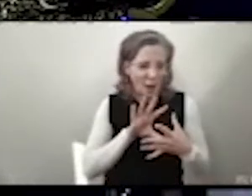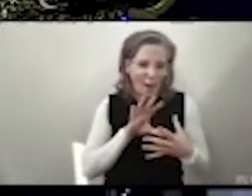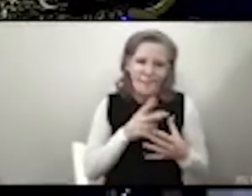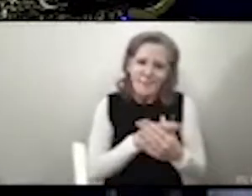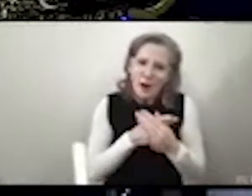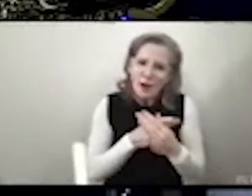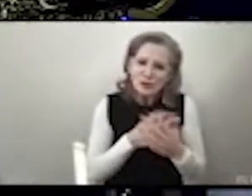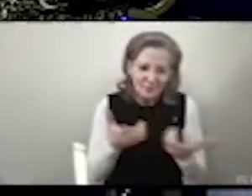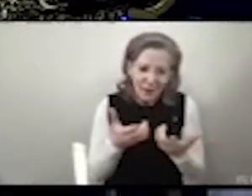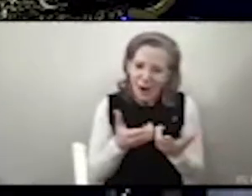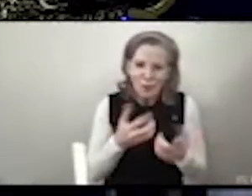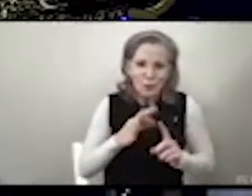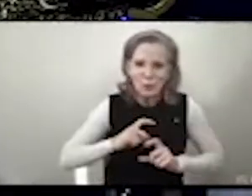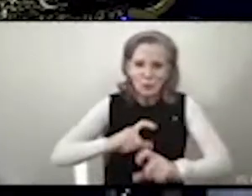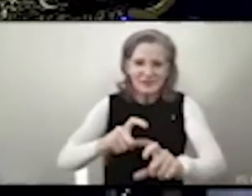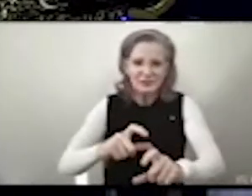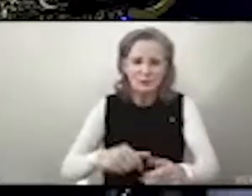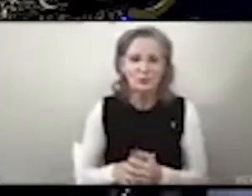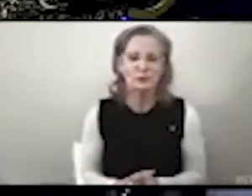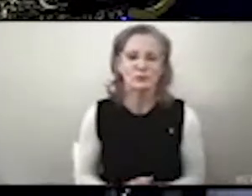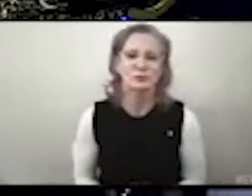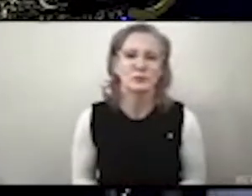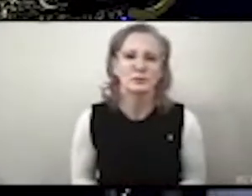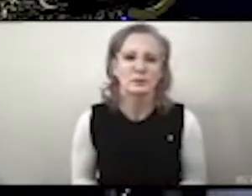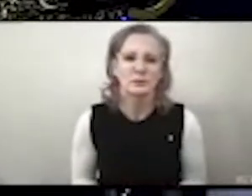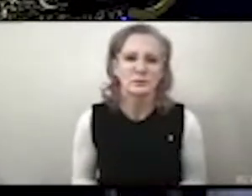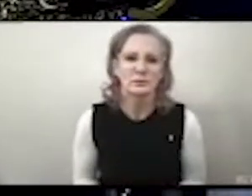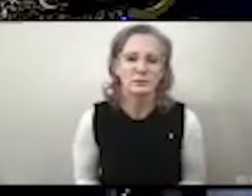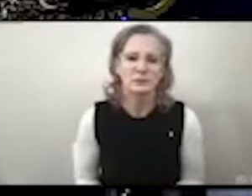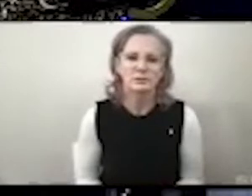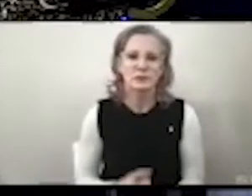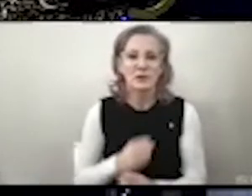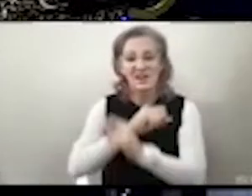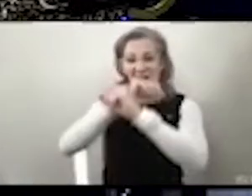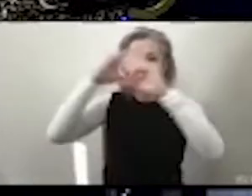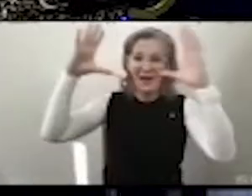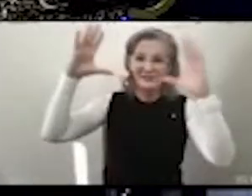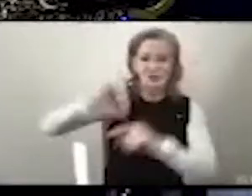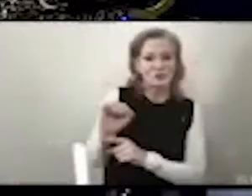But nor is re-imagining Scotland and building a better society just for organisations.